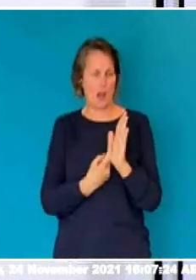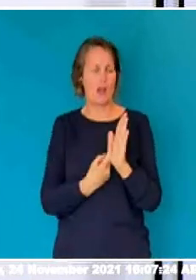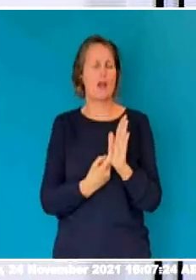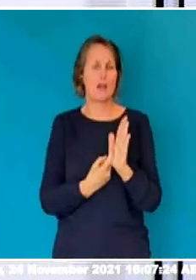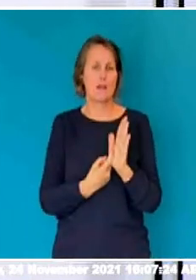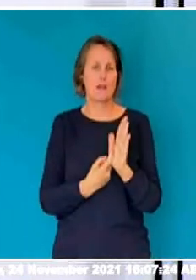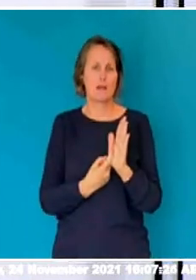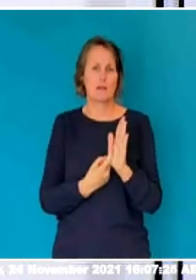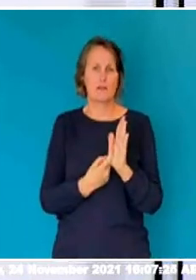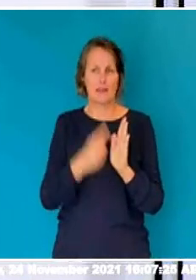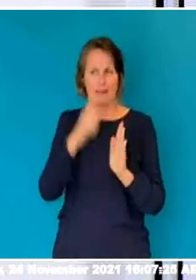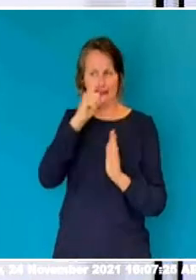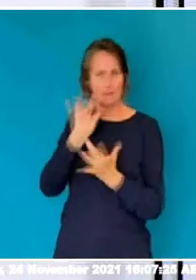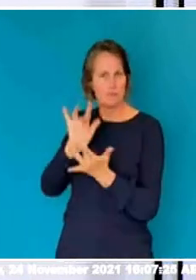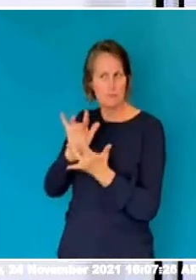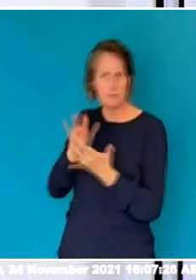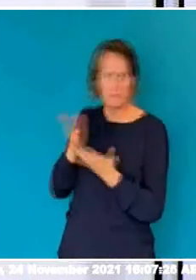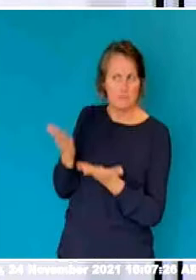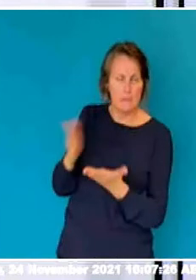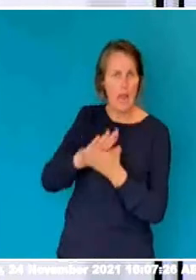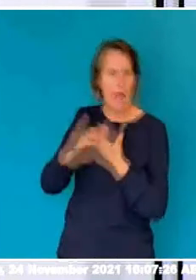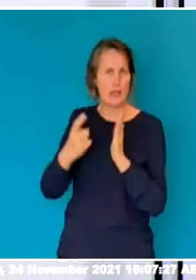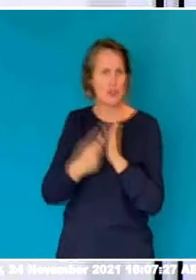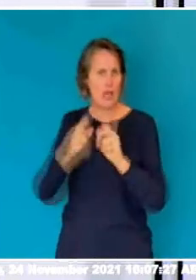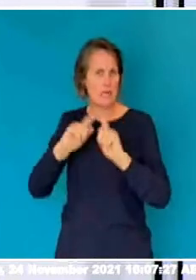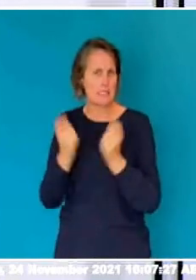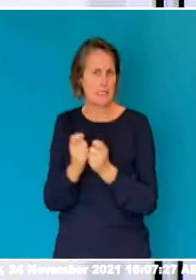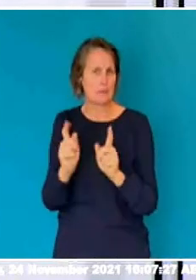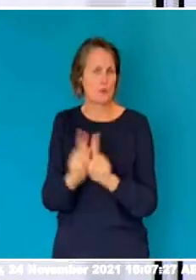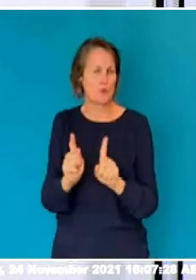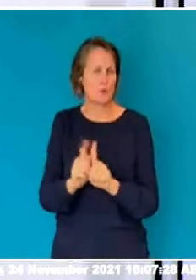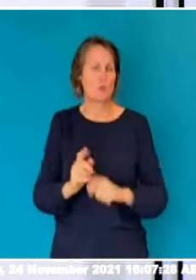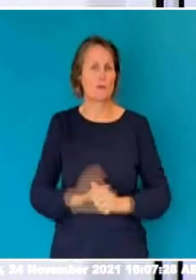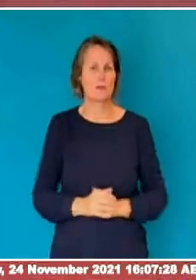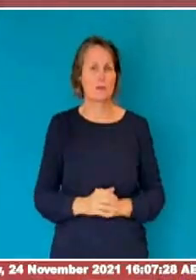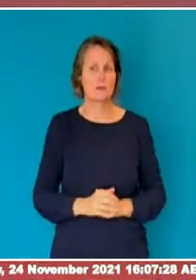come to as well and say, you know --- it's not always an injury.